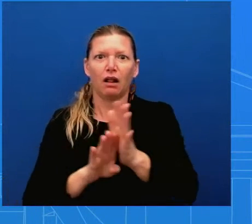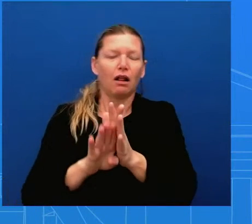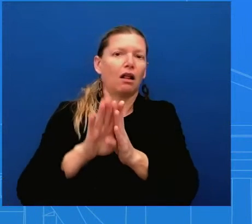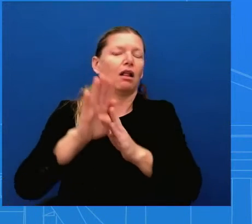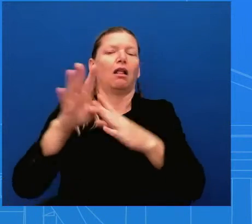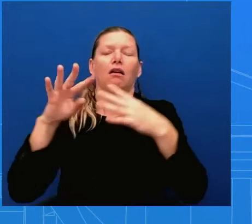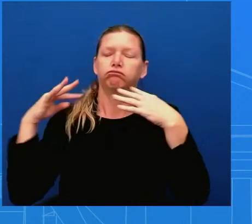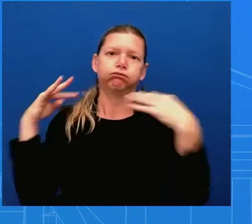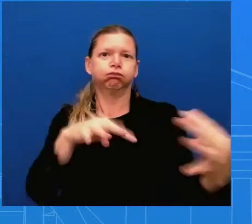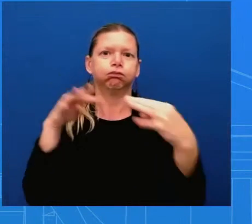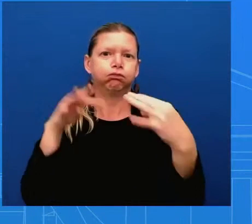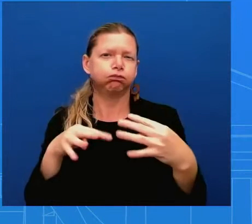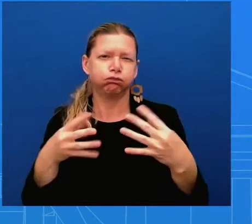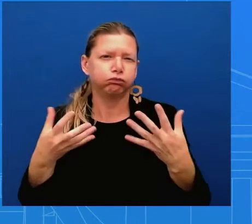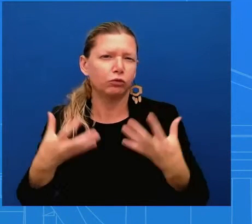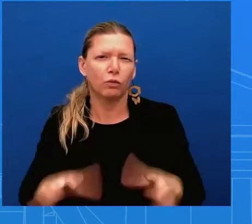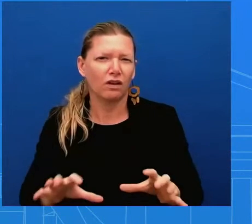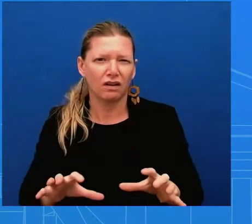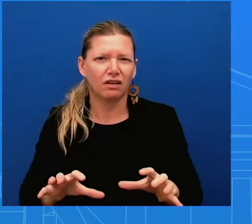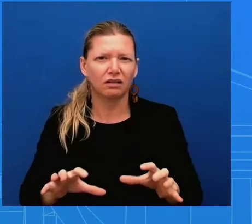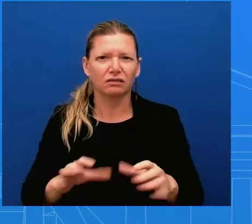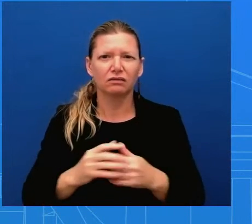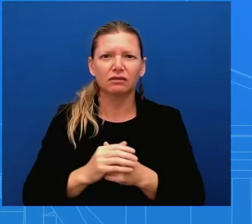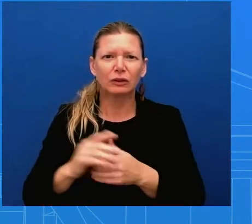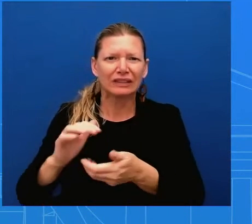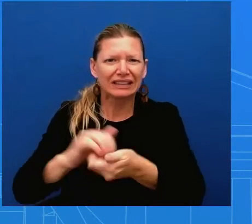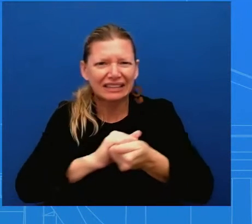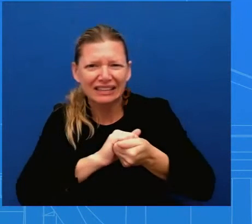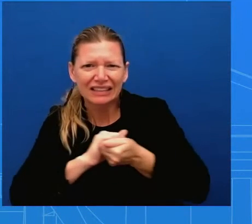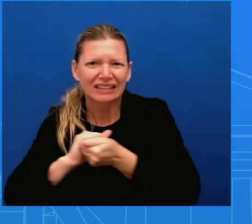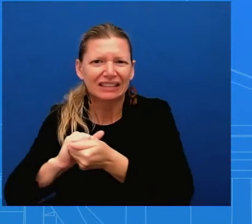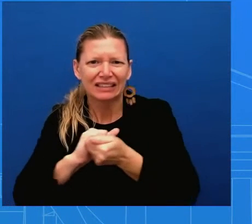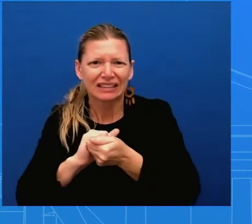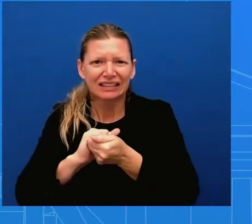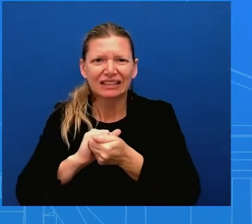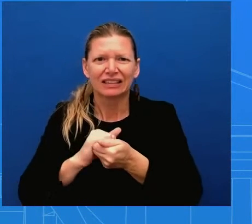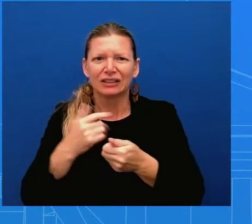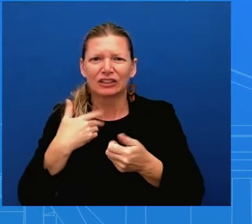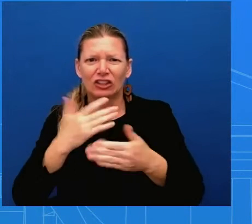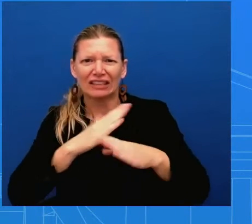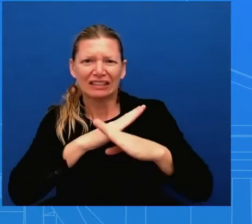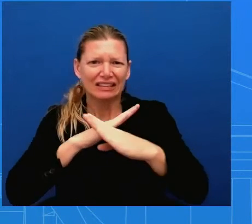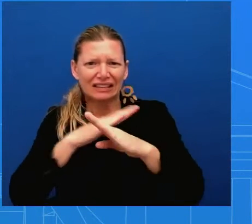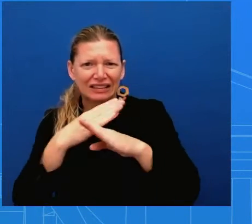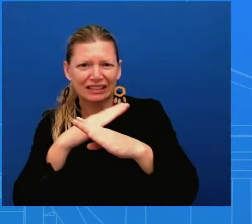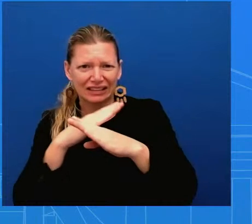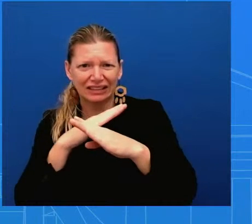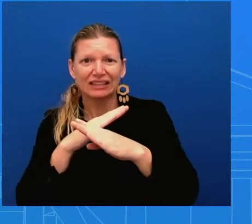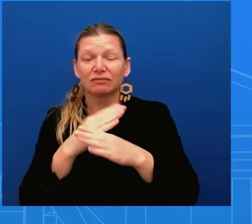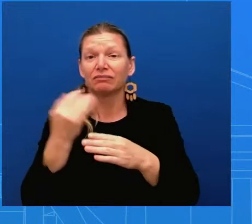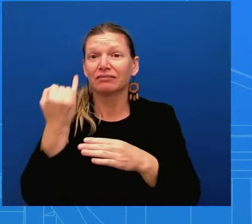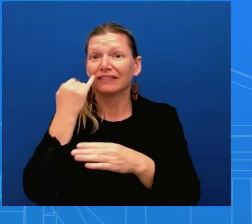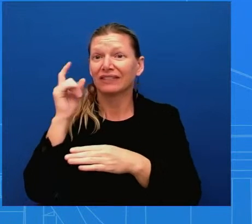and use of force when necessary to protect our people and to defend our interests and our allies.